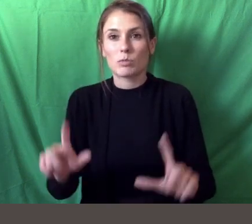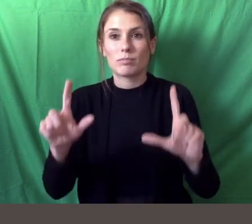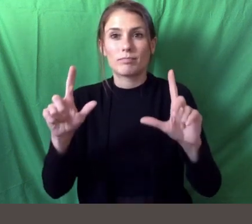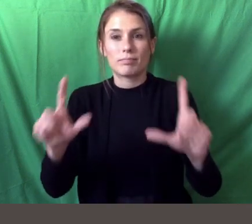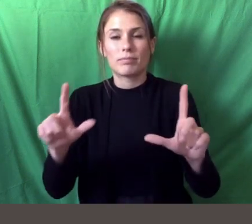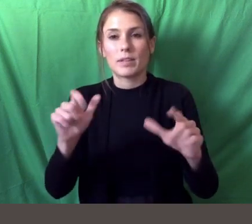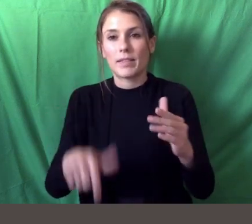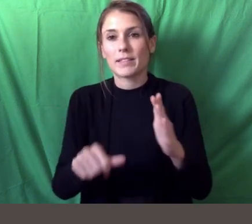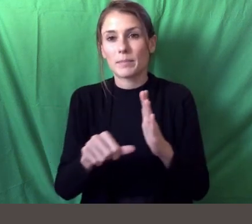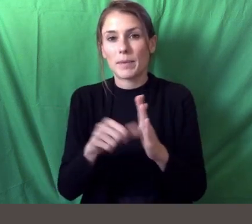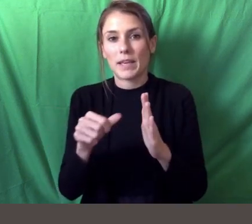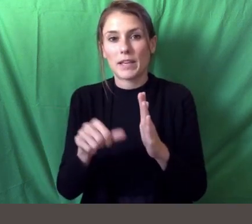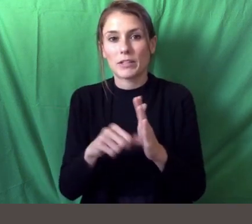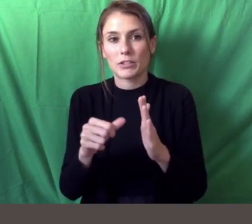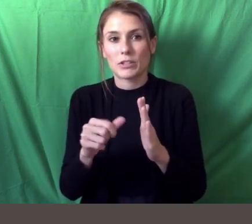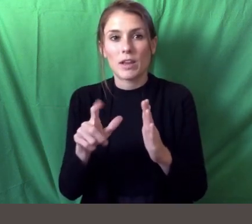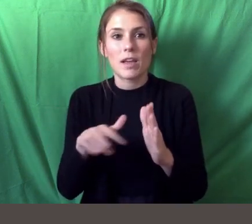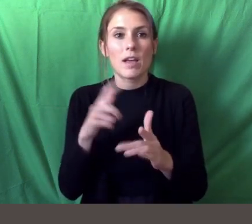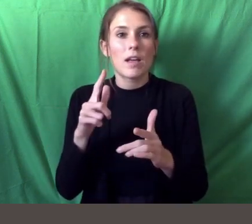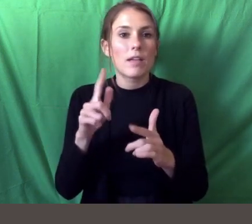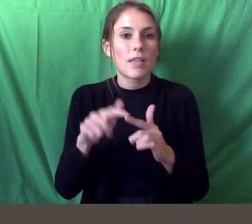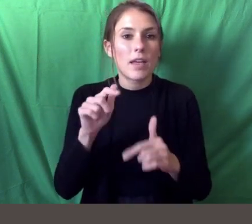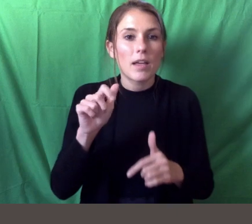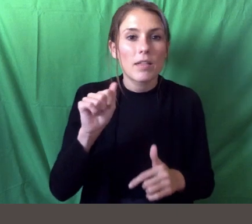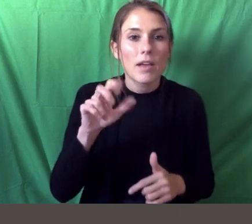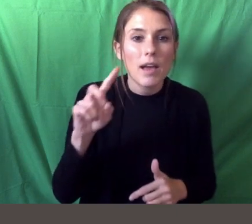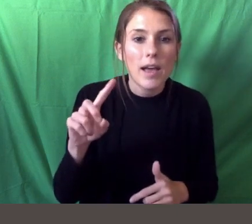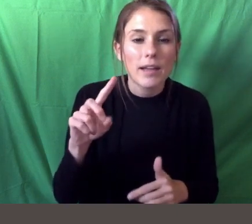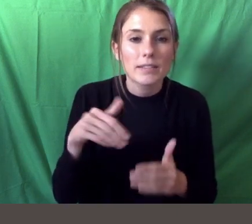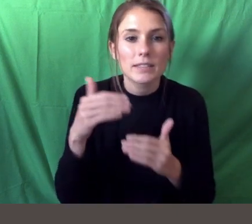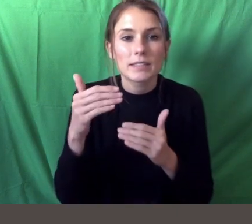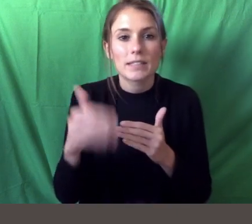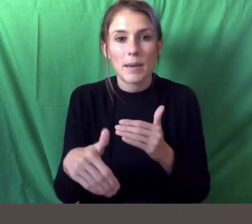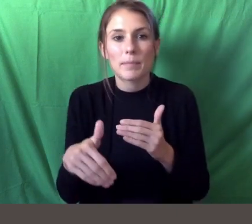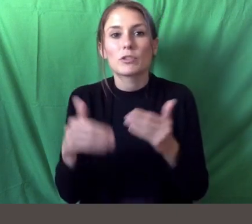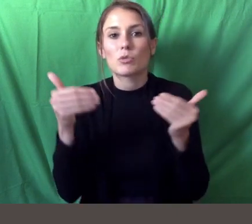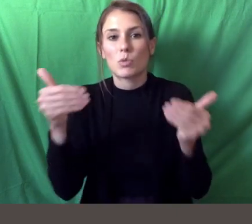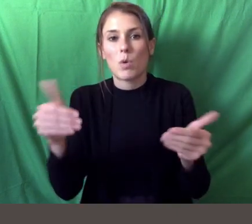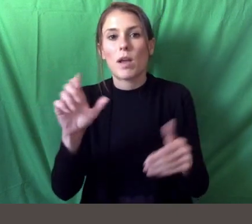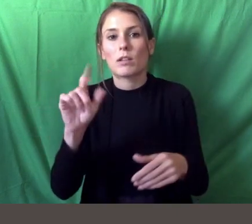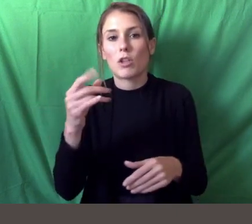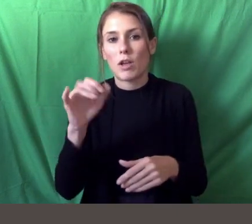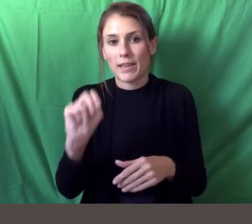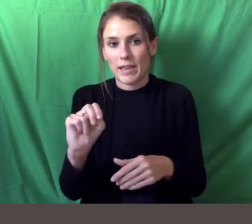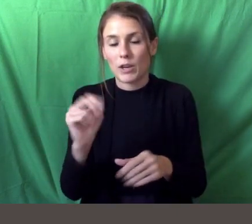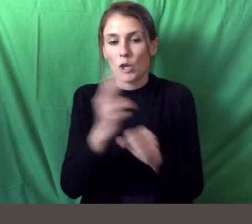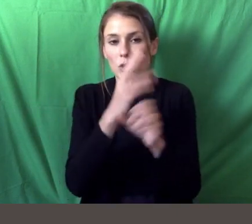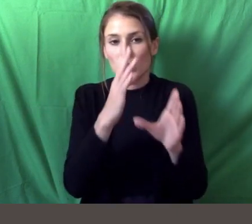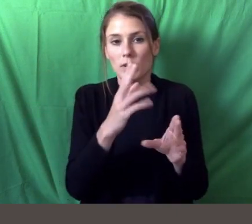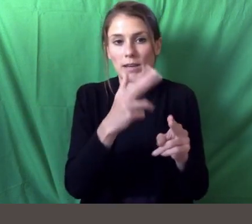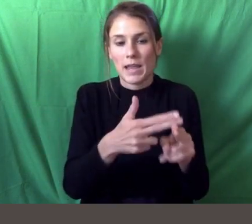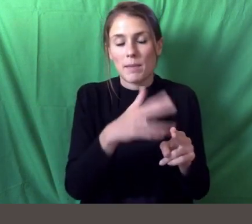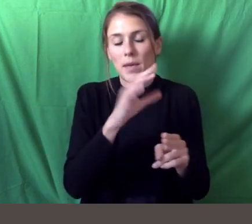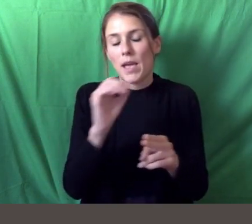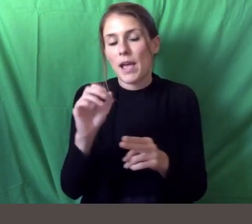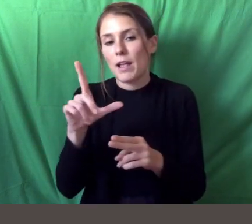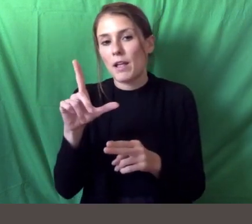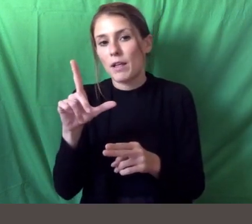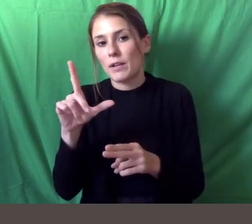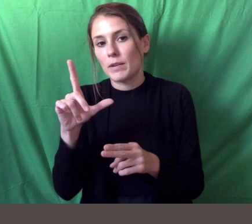The Act step is to perform login by entering a username and password and then clicking Sign In.